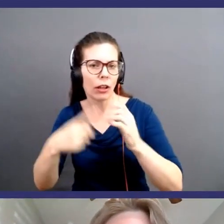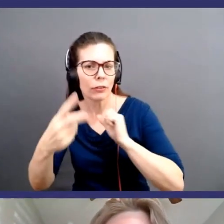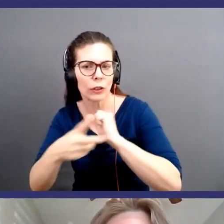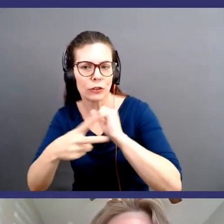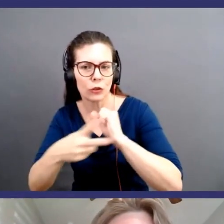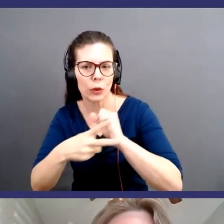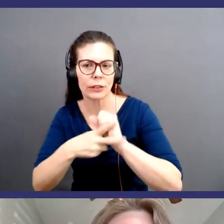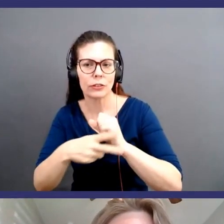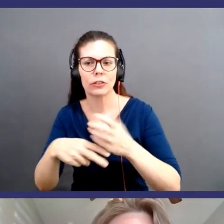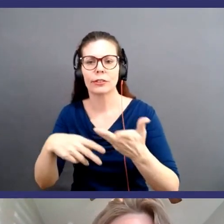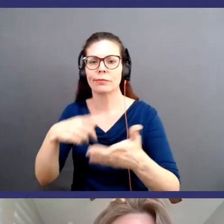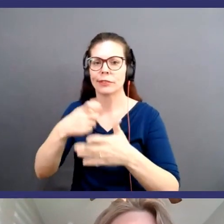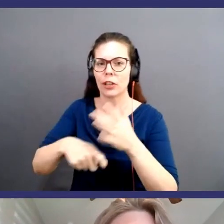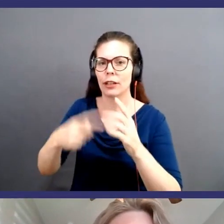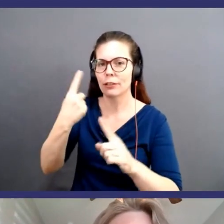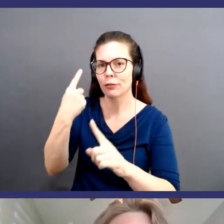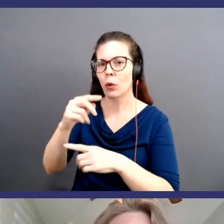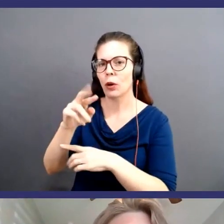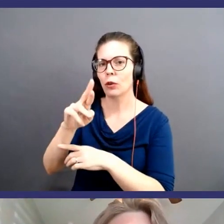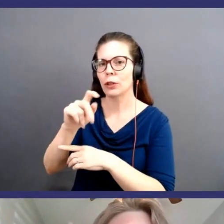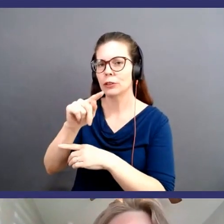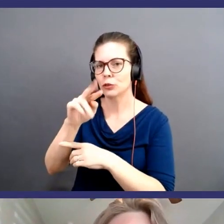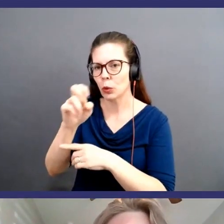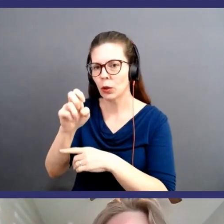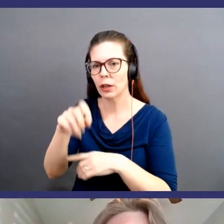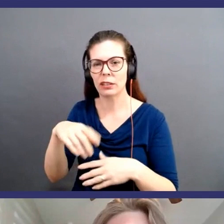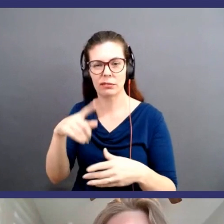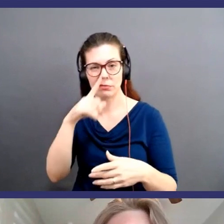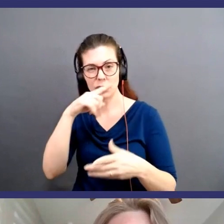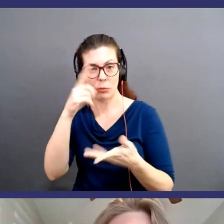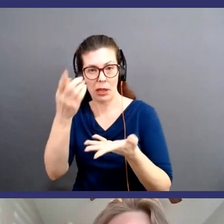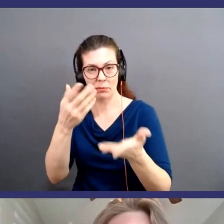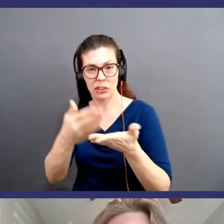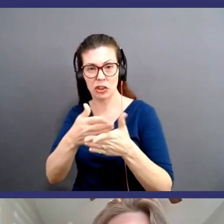cost for restoring. Can you give us any information on that?